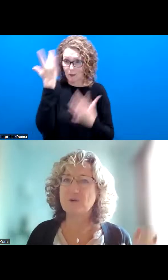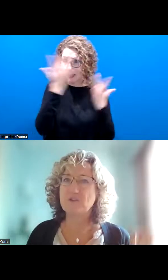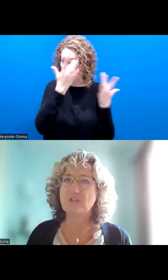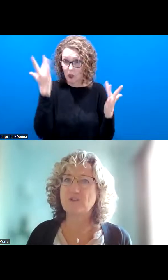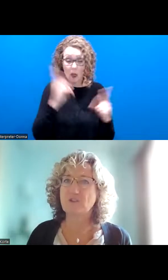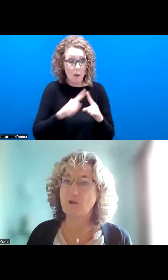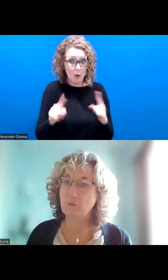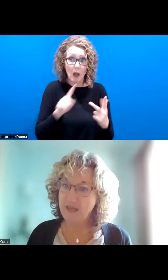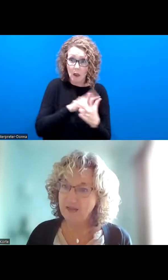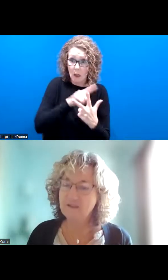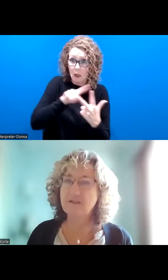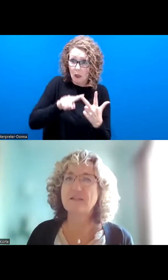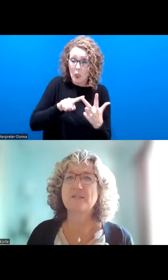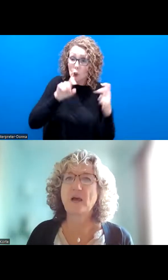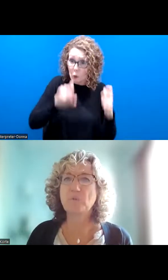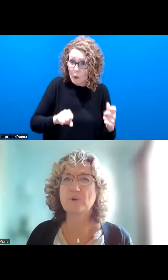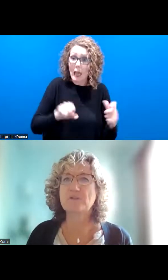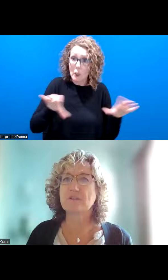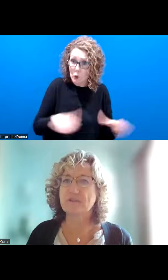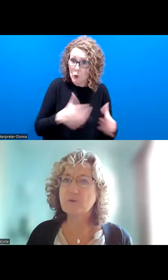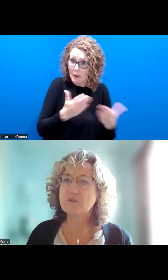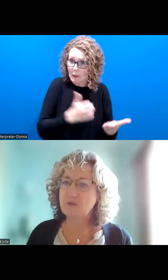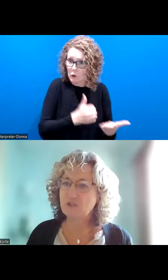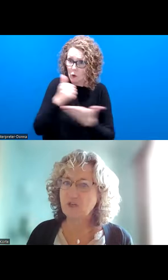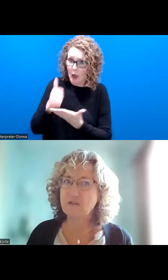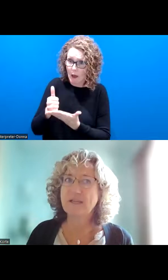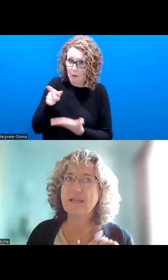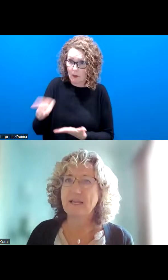is really designed to help workers who have not been able